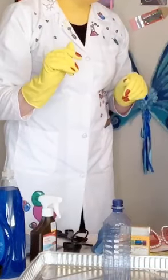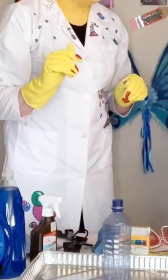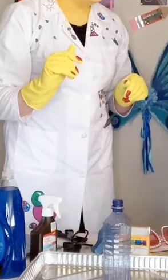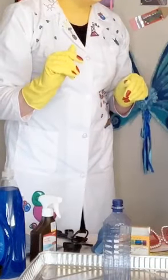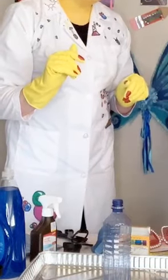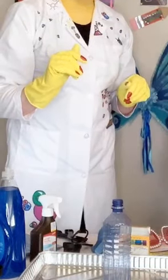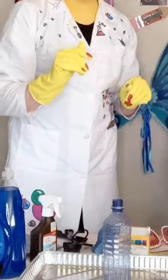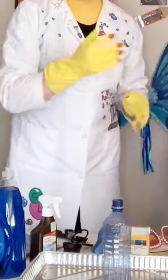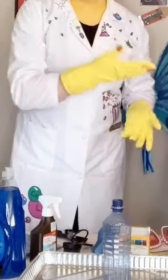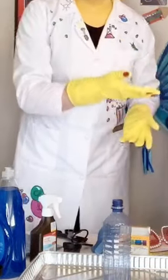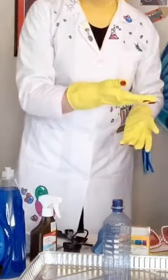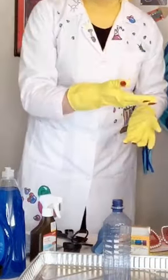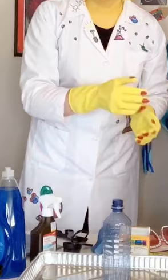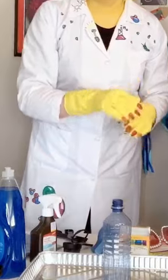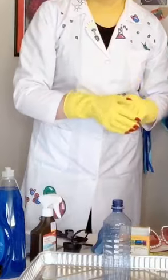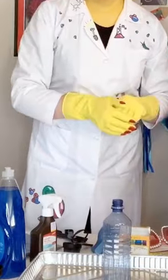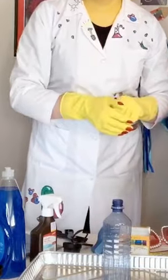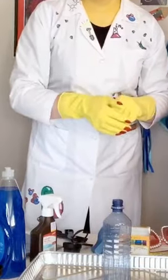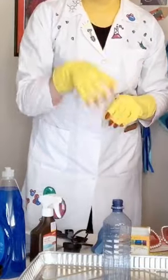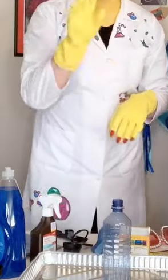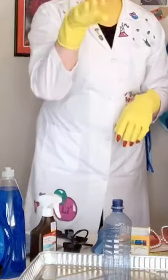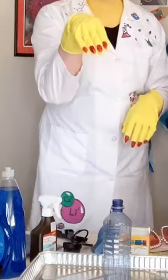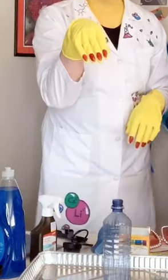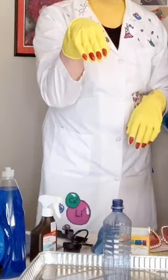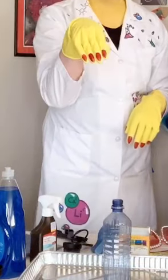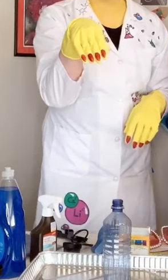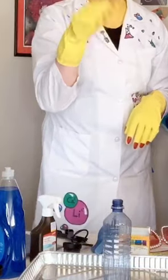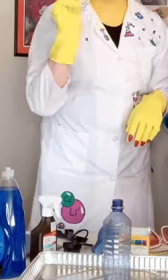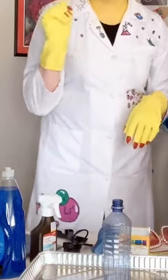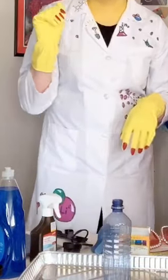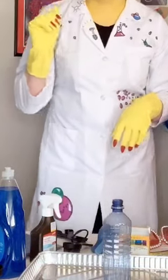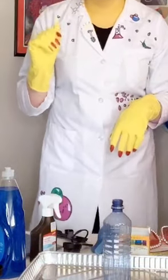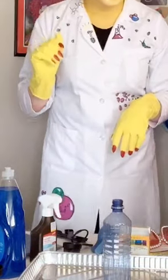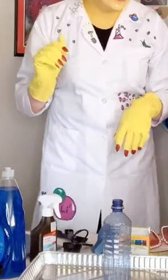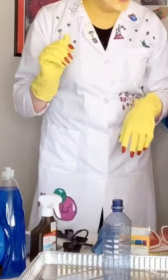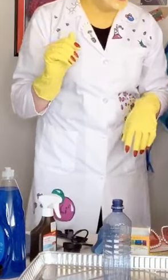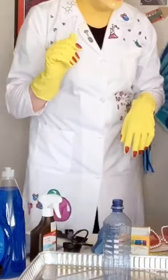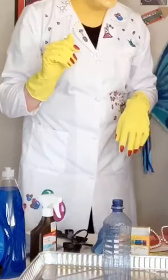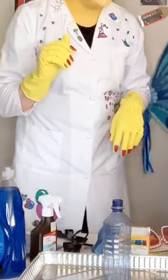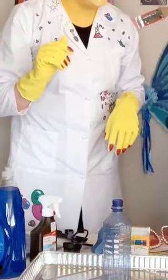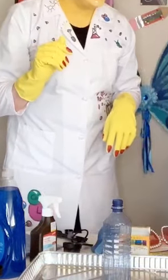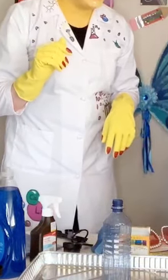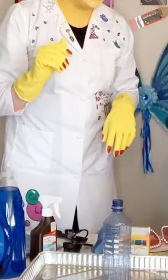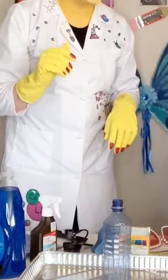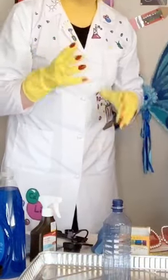yellow gloves. CALI: Yeah, they're very nice too. Stunning. Okay. Putting on that. So that